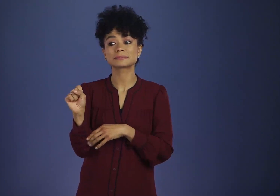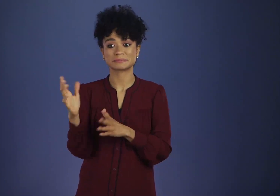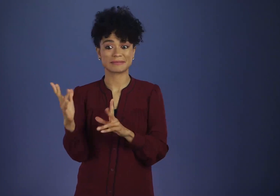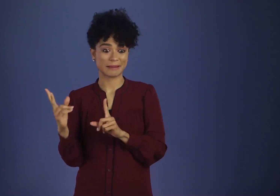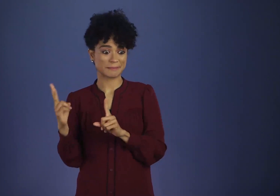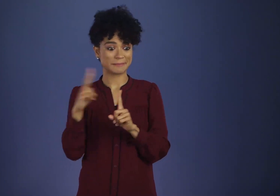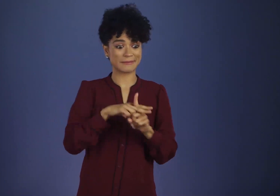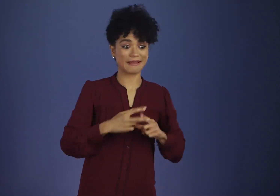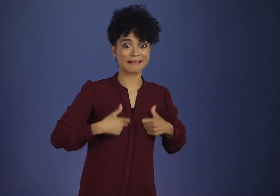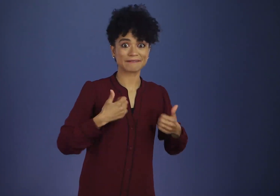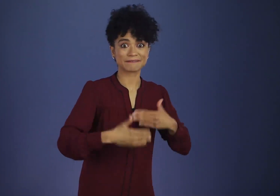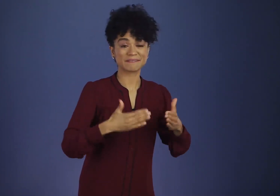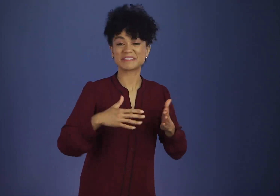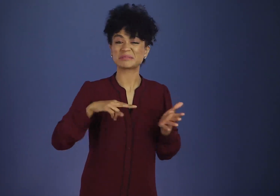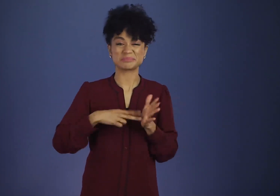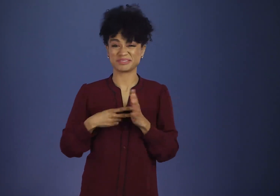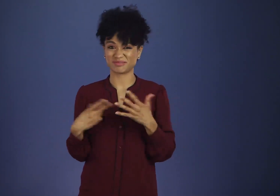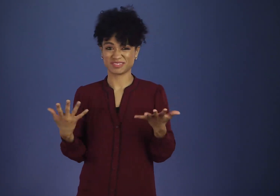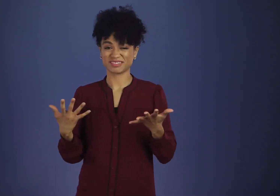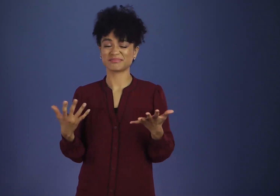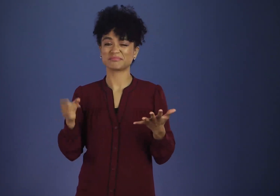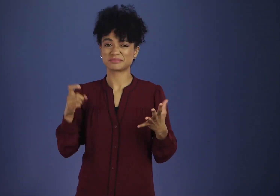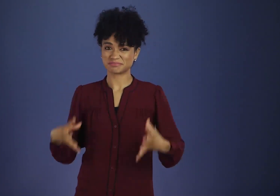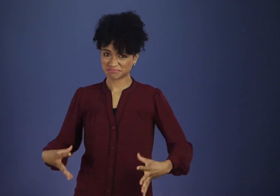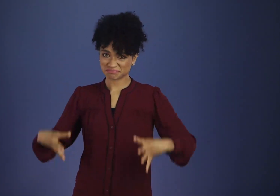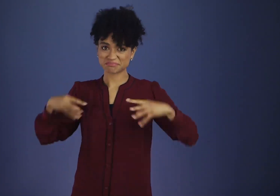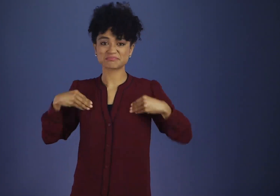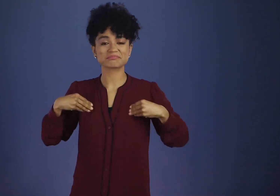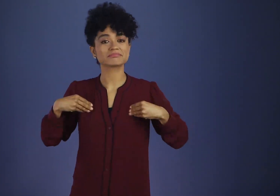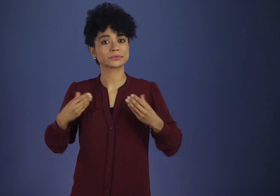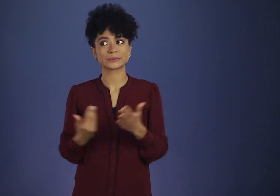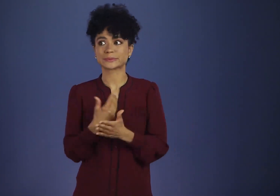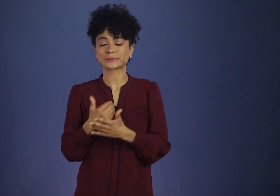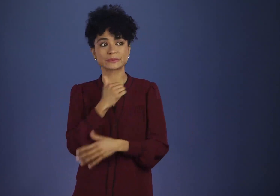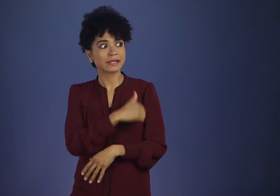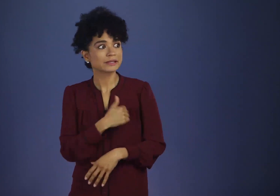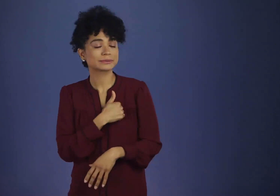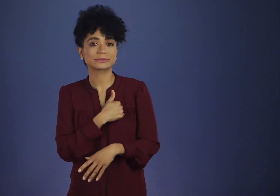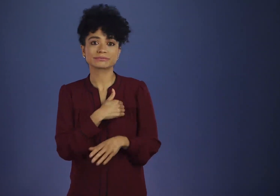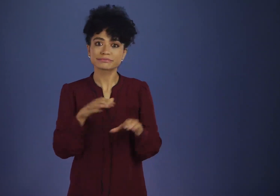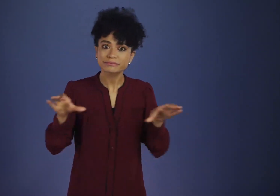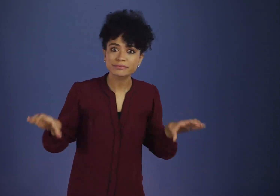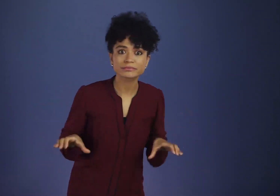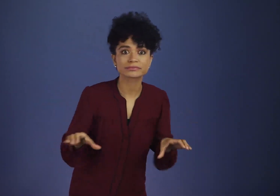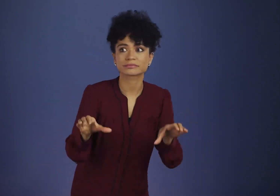For practicing A.A.'s remaining eleven Steps means the adoption of attitudes and actions